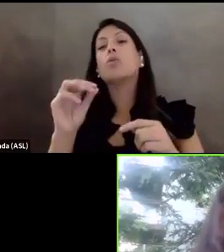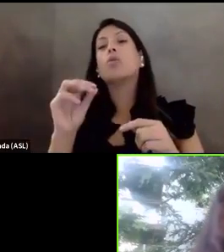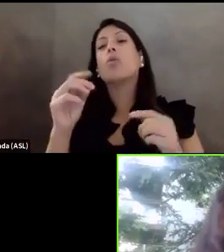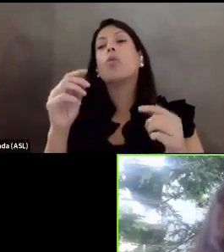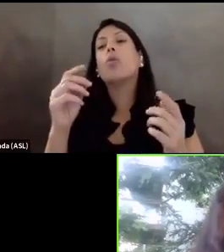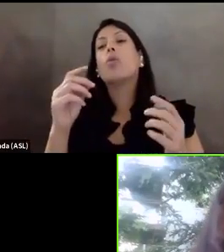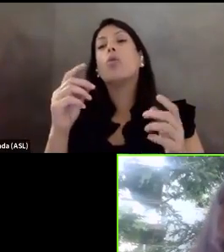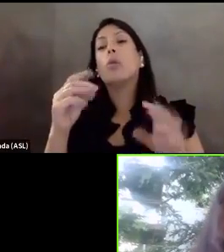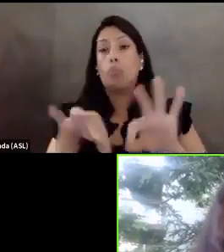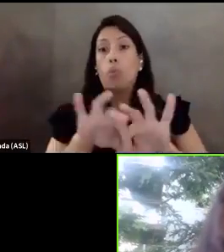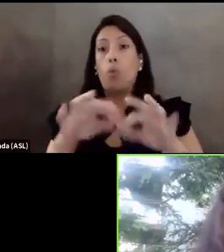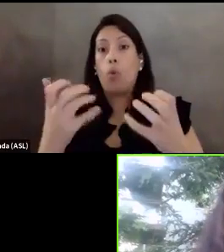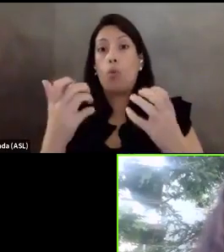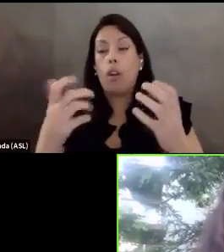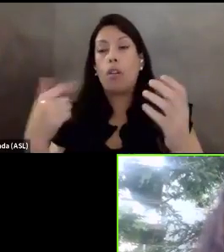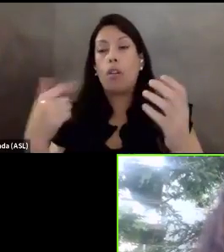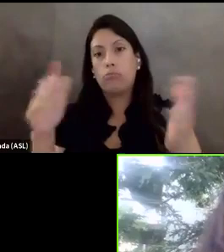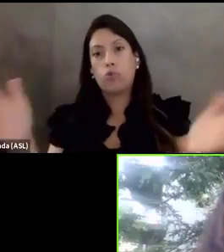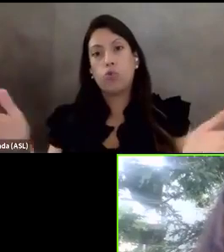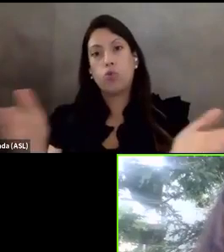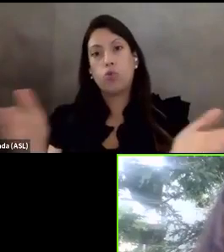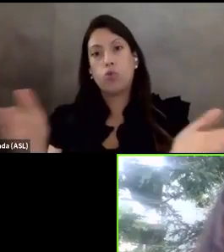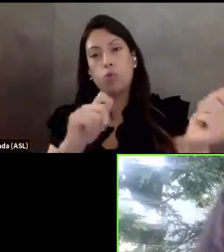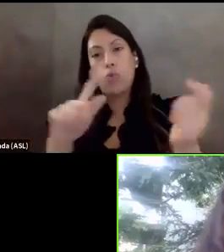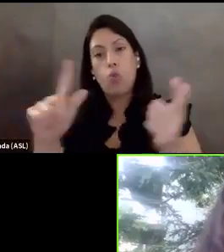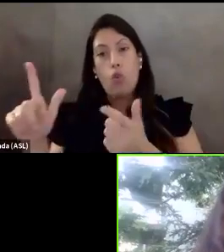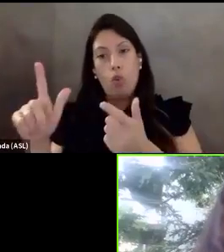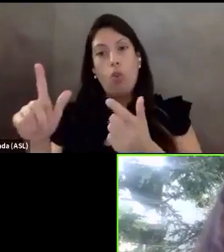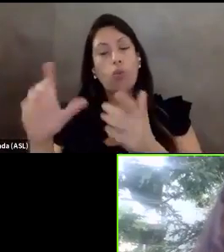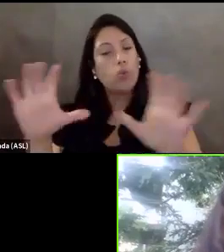community do what's best in terms of mitigation measures for yourself, your